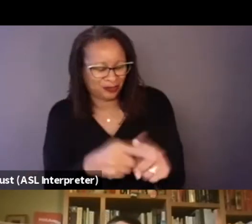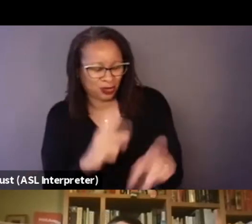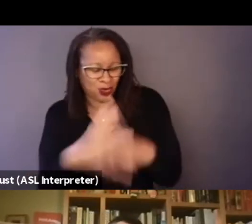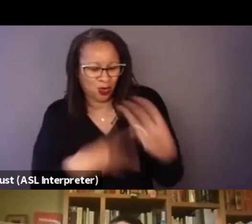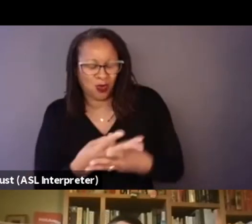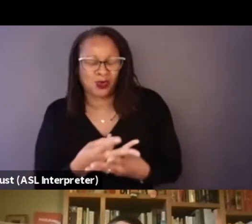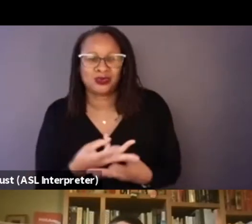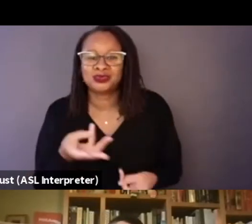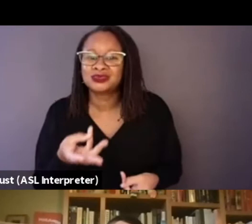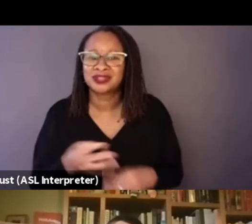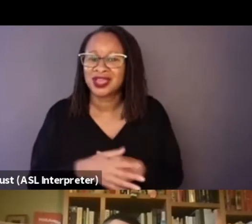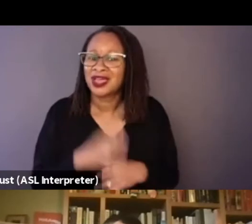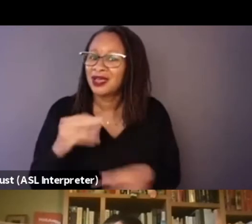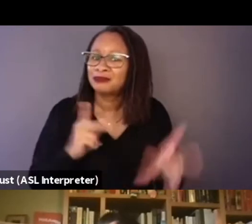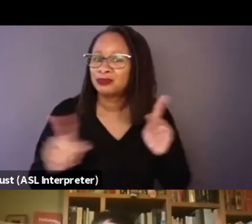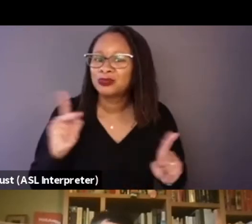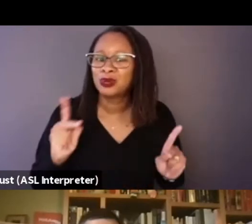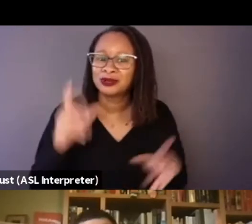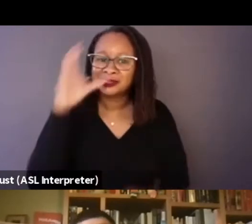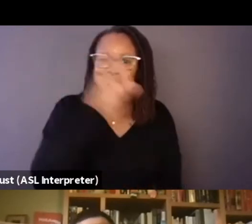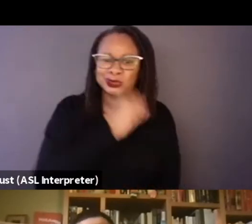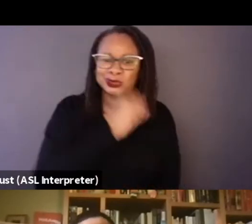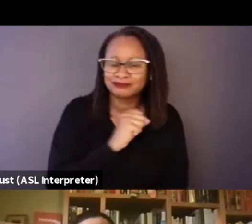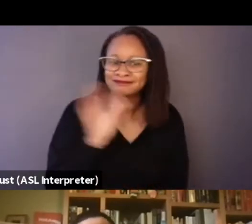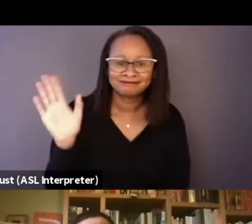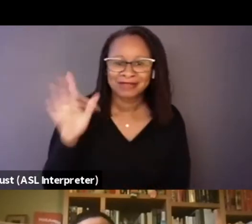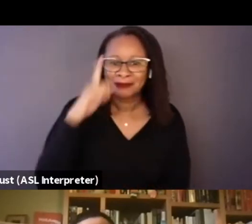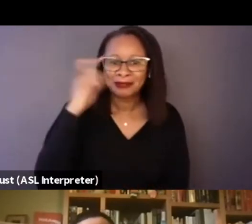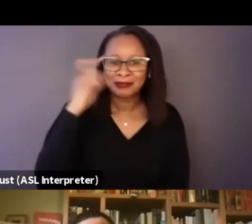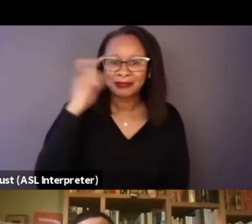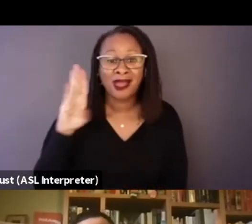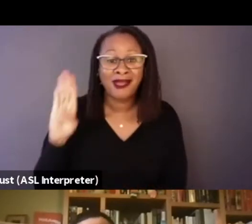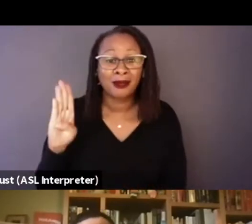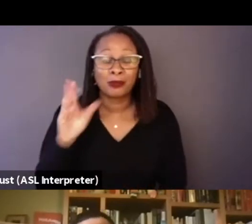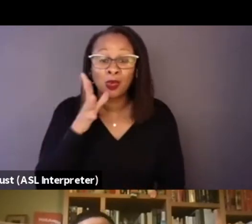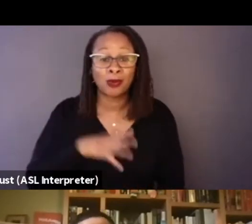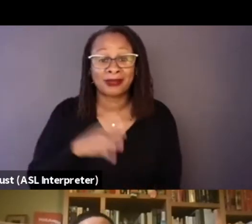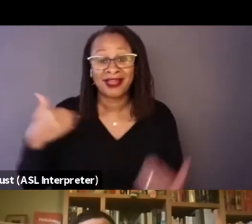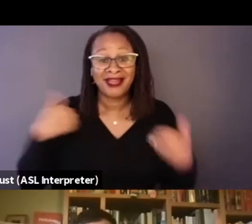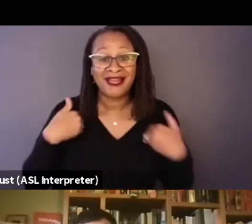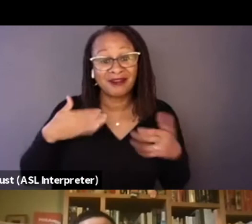And just people assuming that because you're an Arab woman, there's a way of being and a way of...